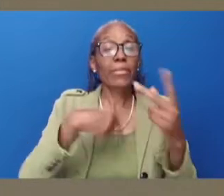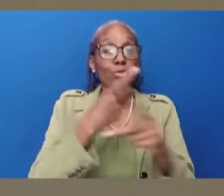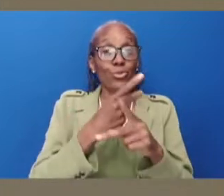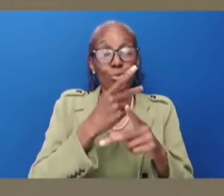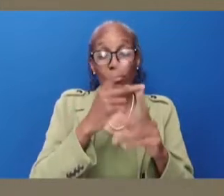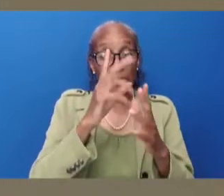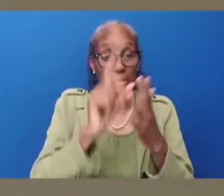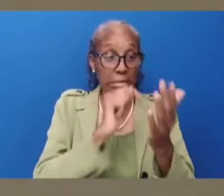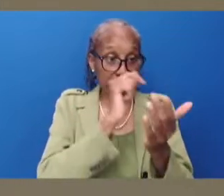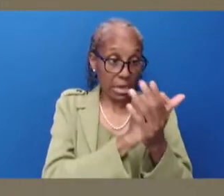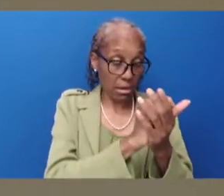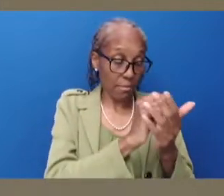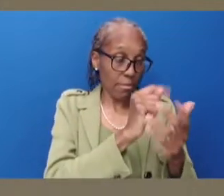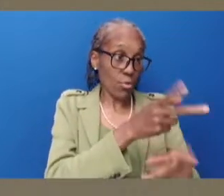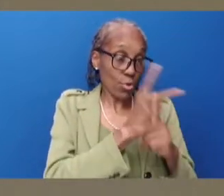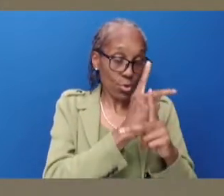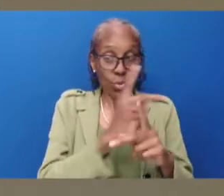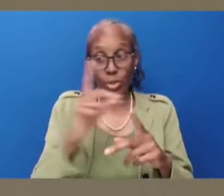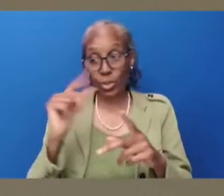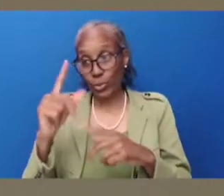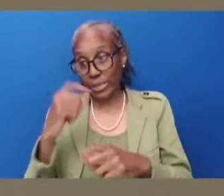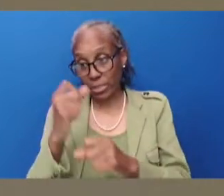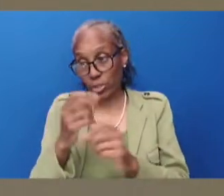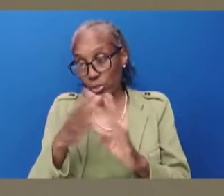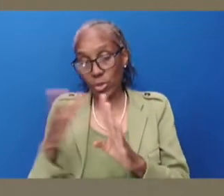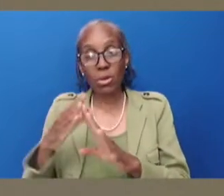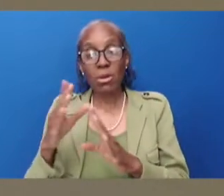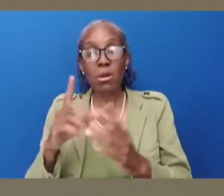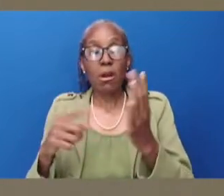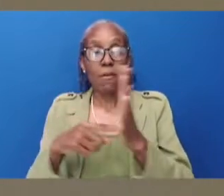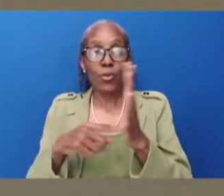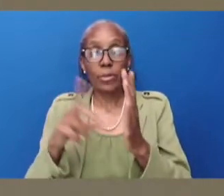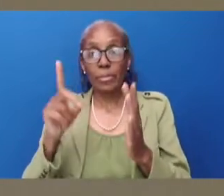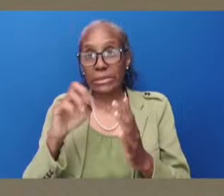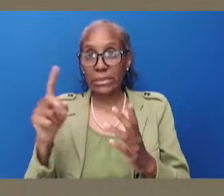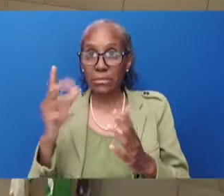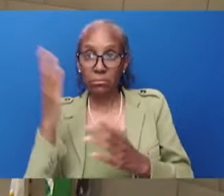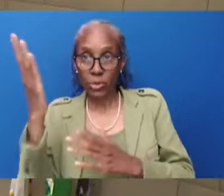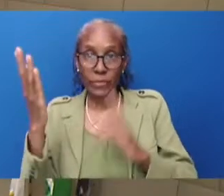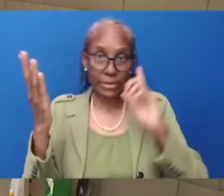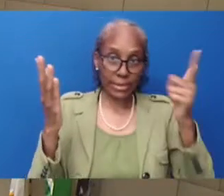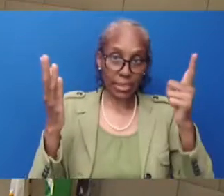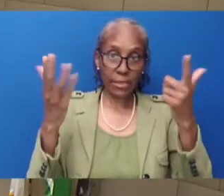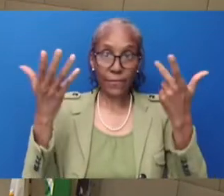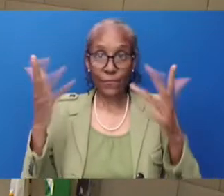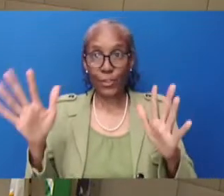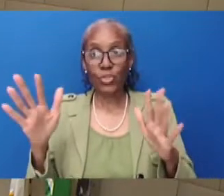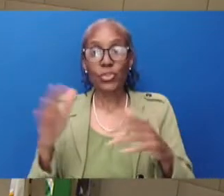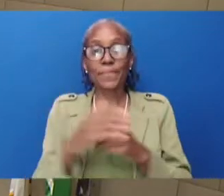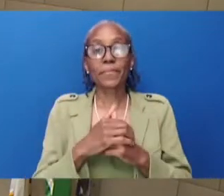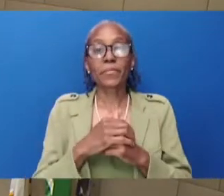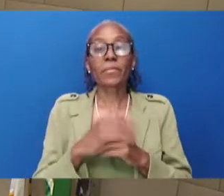A SUBORDINATES MORTGAGE. THE TERM OF THE LOAN WILL BE COMMENSURATE WITH THE TERM OF THE 20-YEAR AFFORDABLE DEED RESTRICTION.